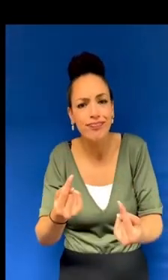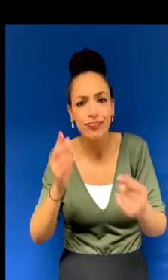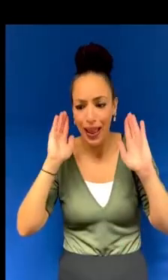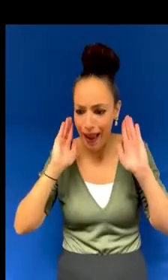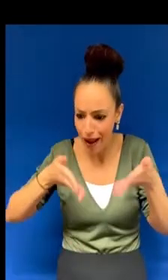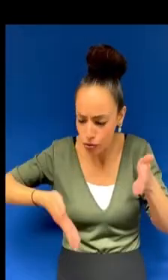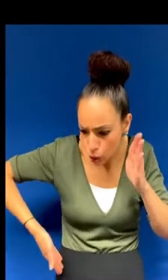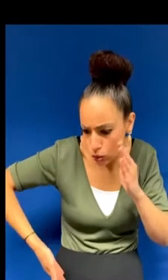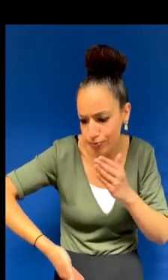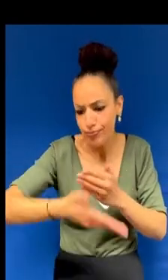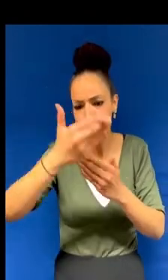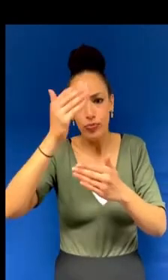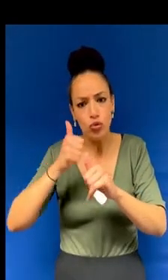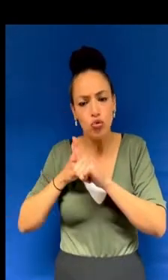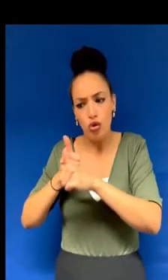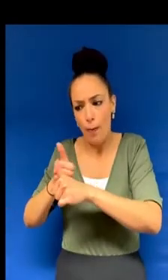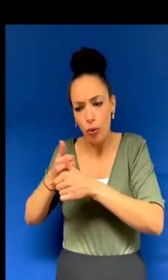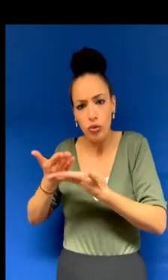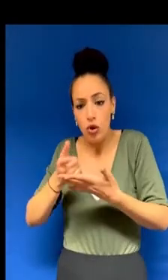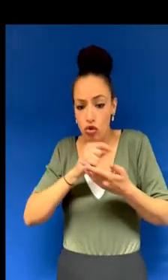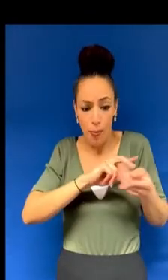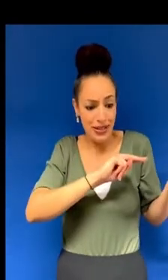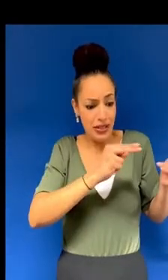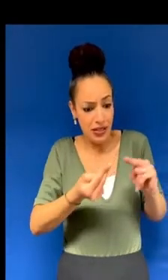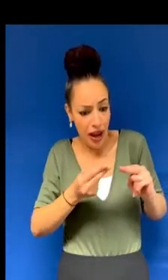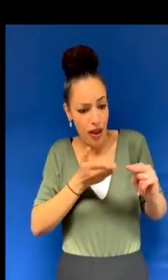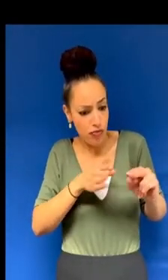completely. And they're not getting the grants and the businesses that they need to support